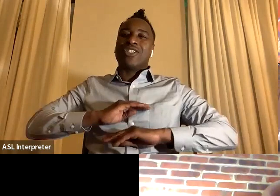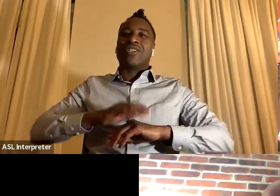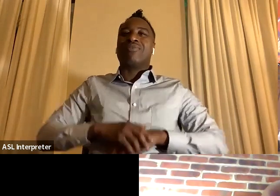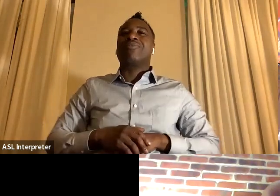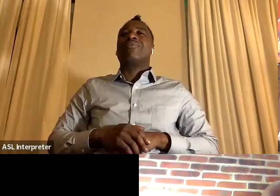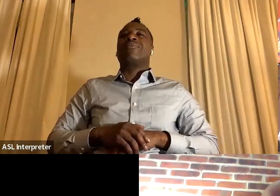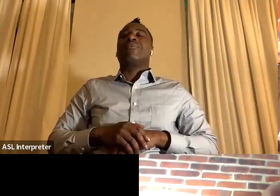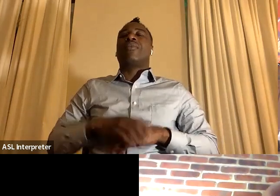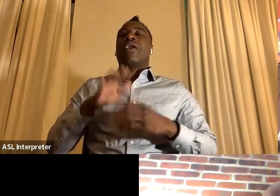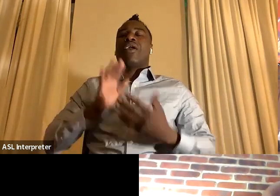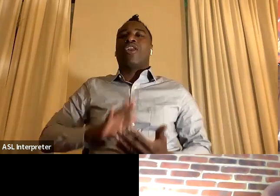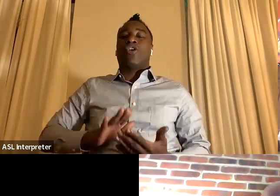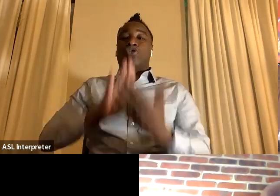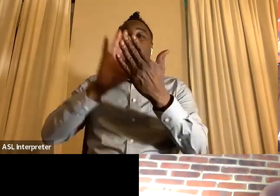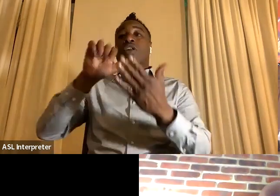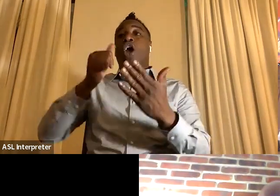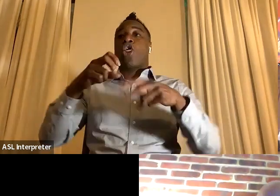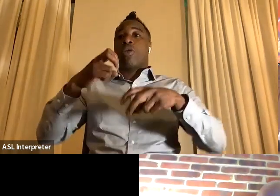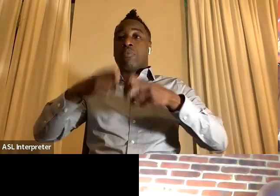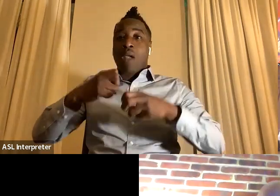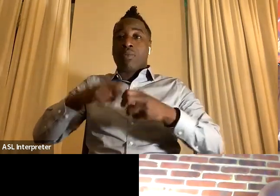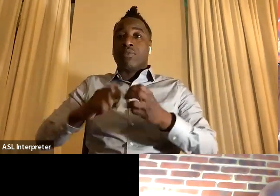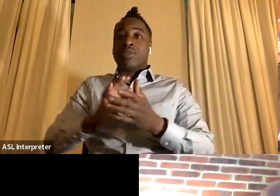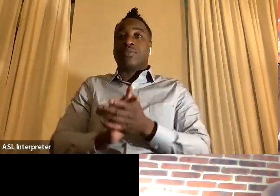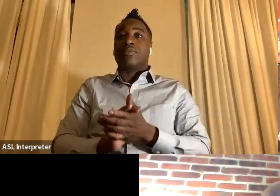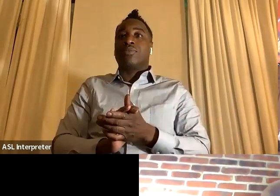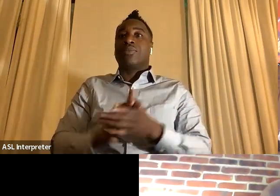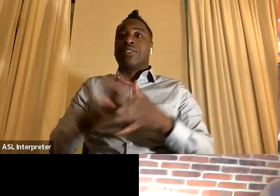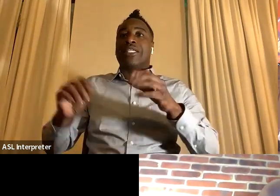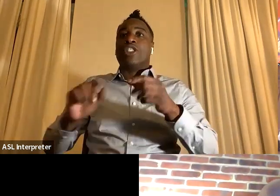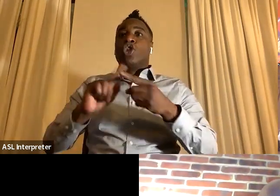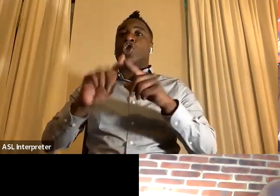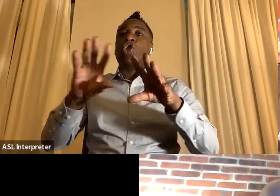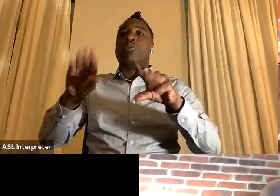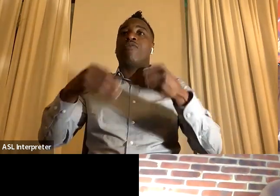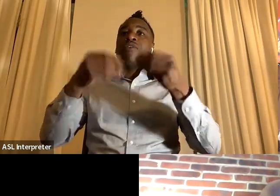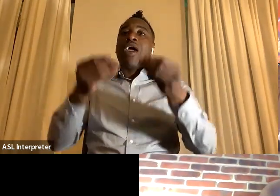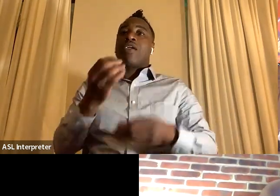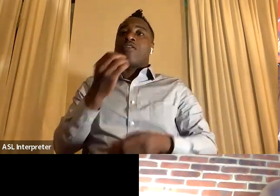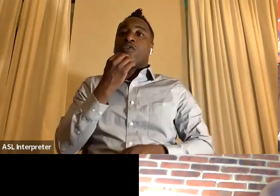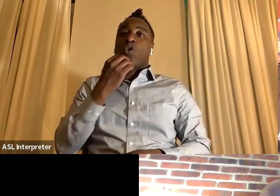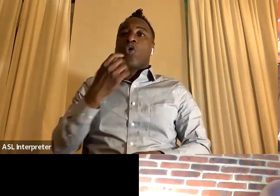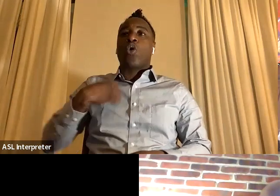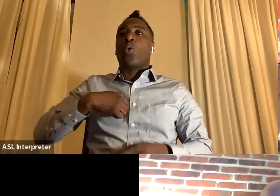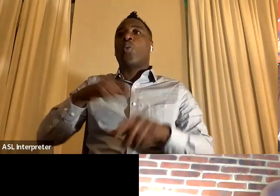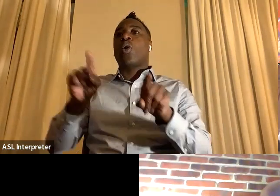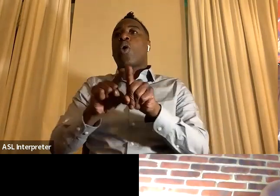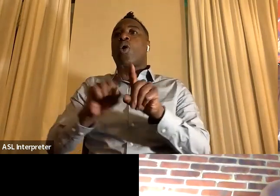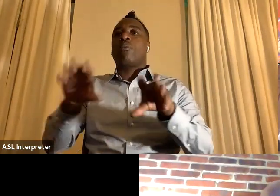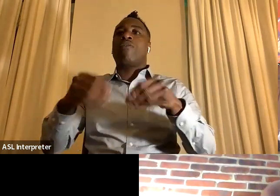So in addition to providing food, we also provide SNAP outreach